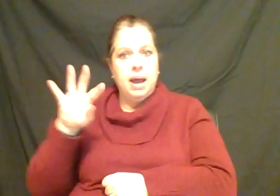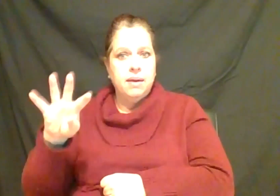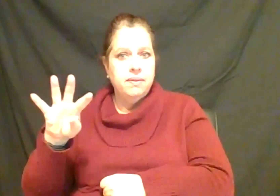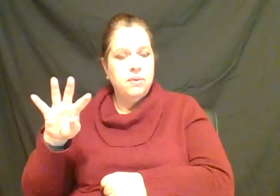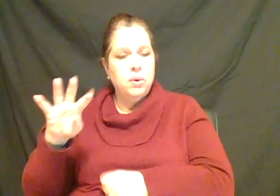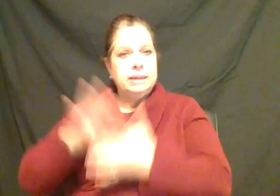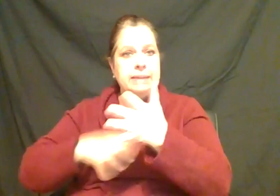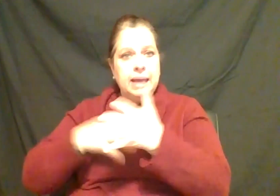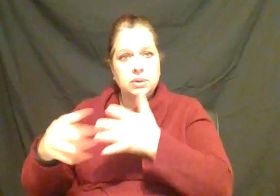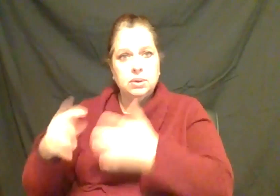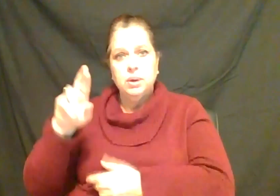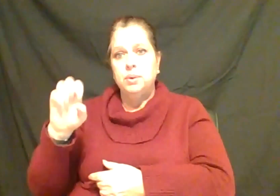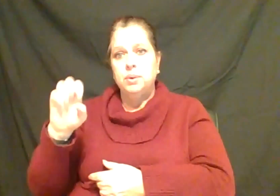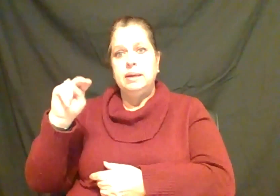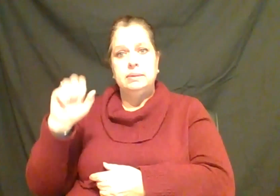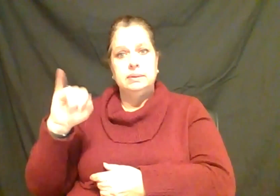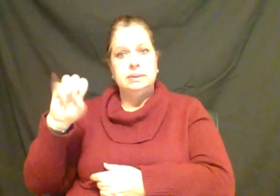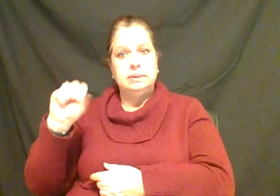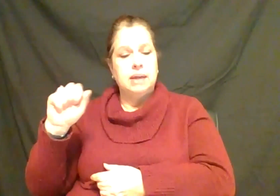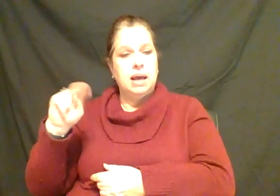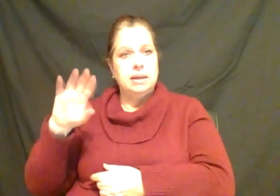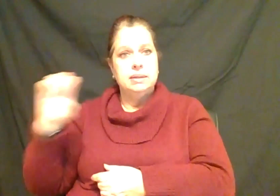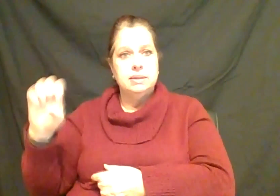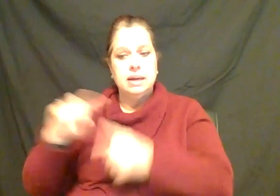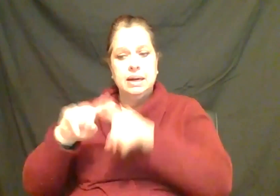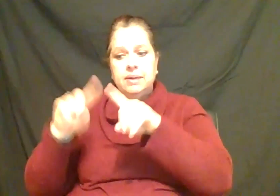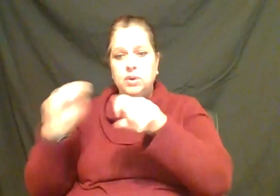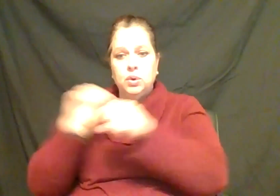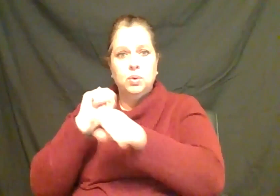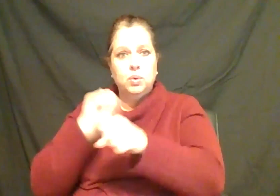or some of the work that we can do with our vbdc virginia beach digital campus